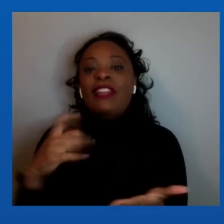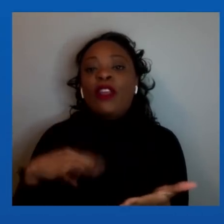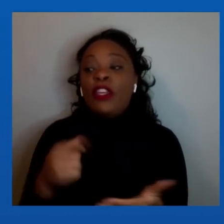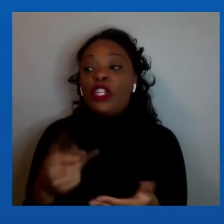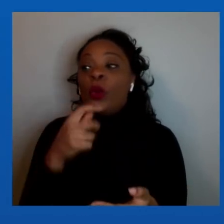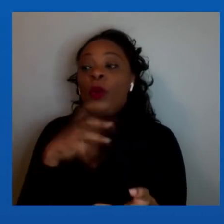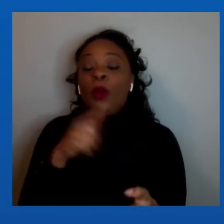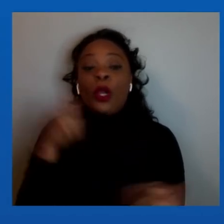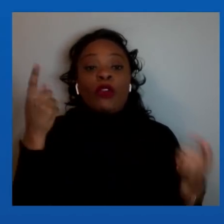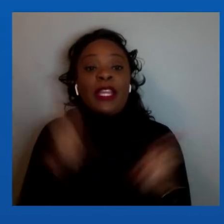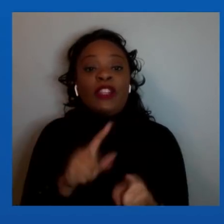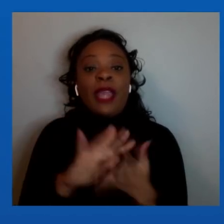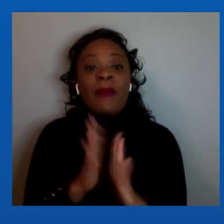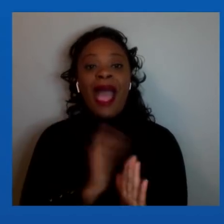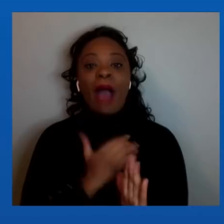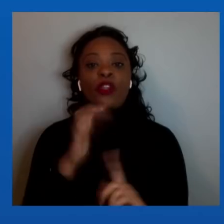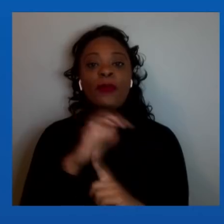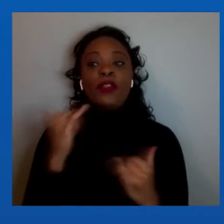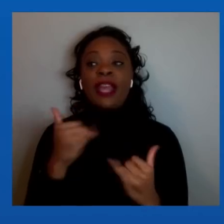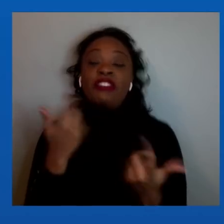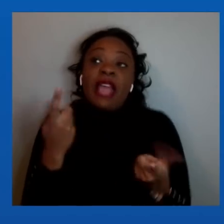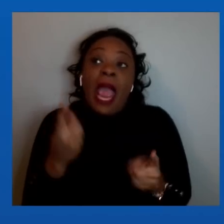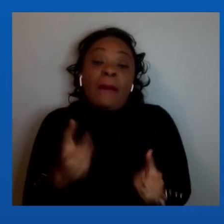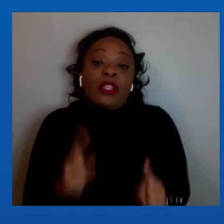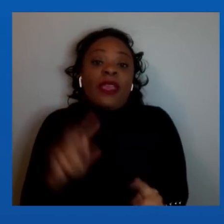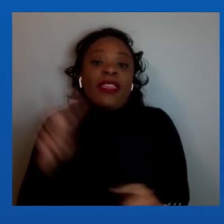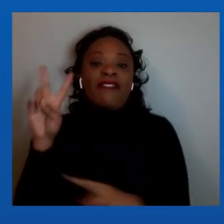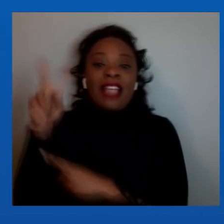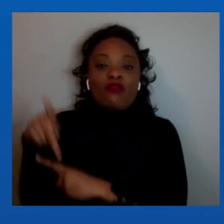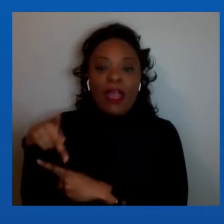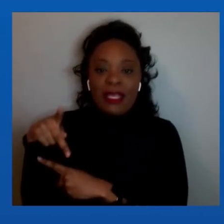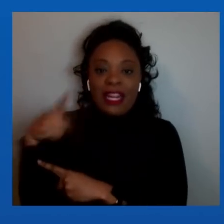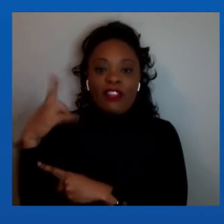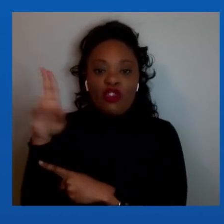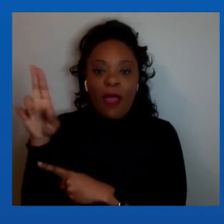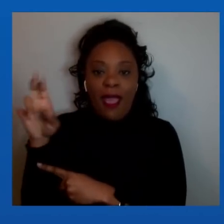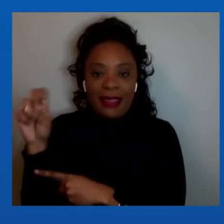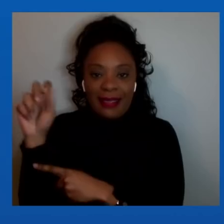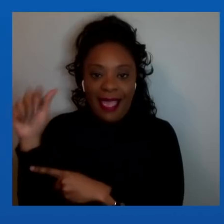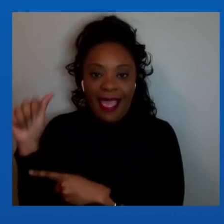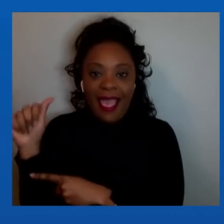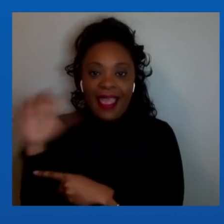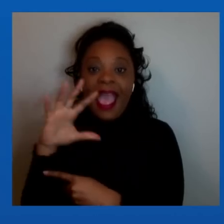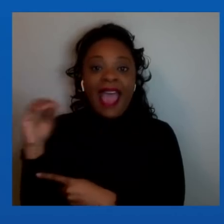just happened to be the Vice President of the United States and the Secretary of Treasury.